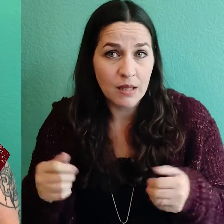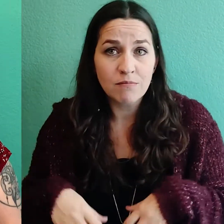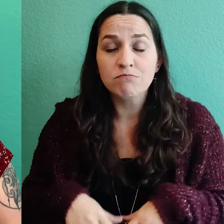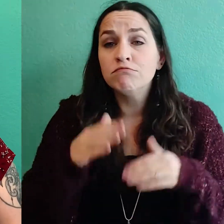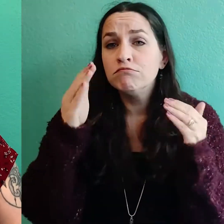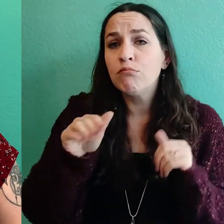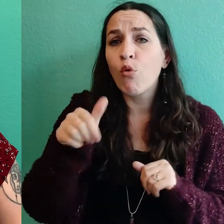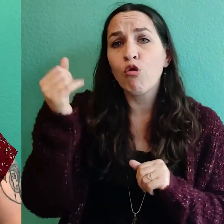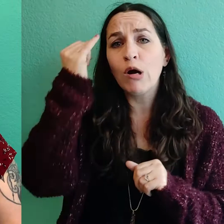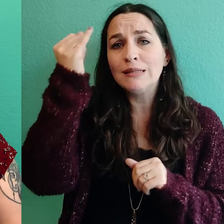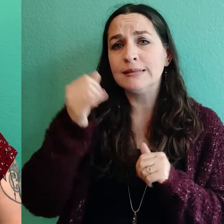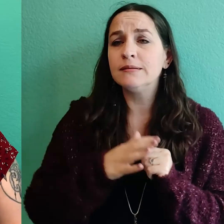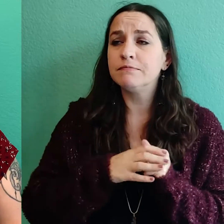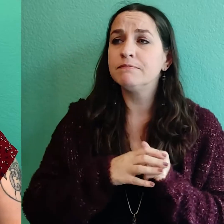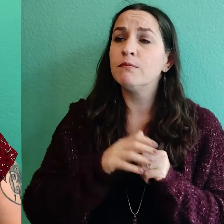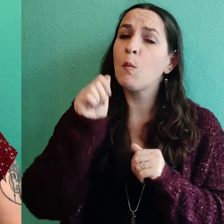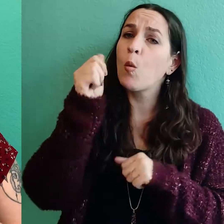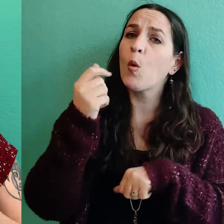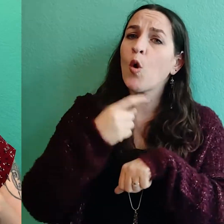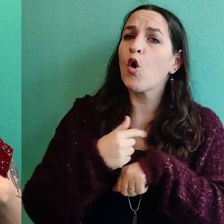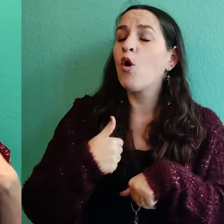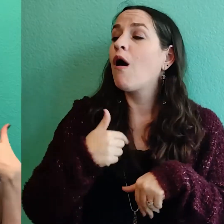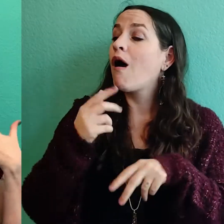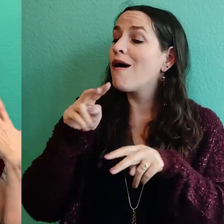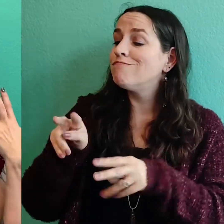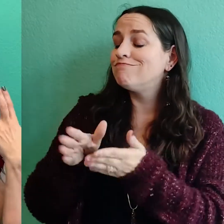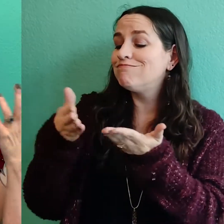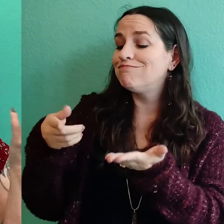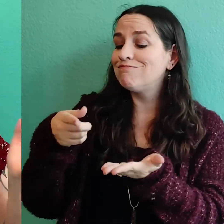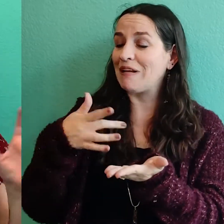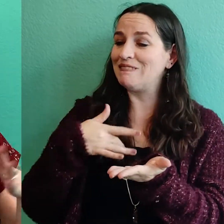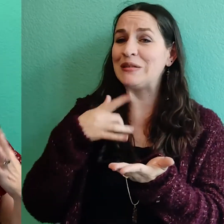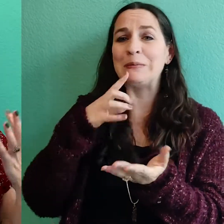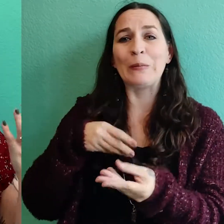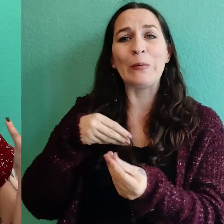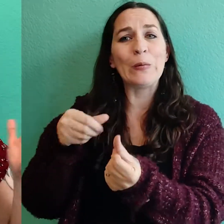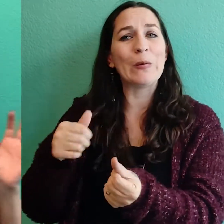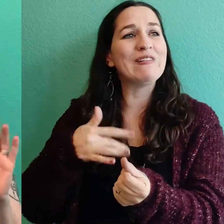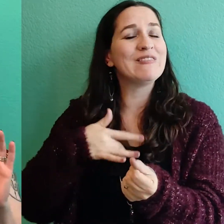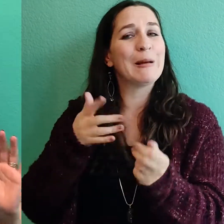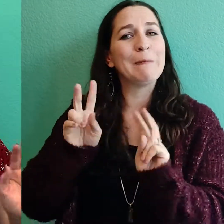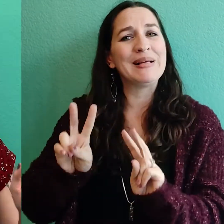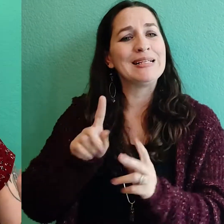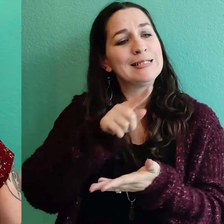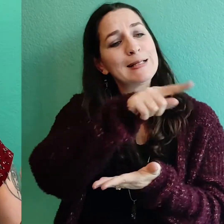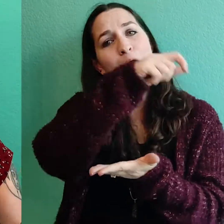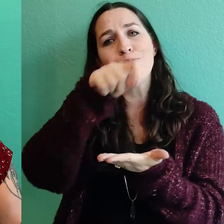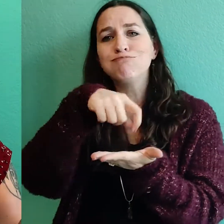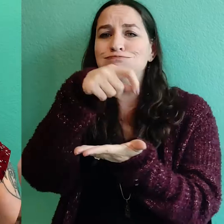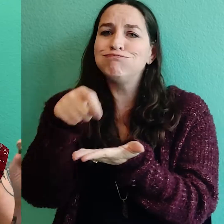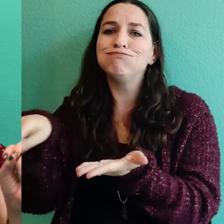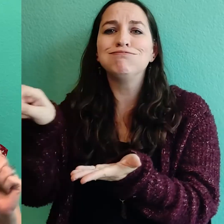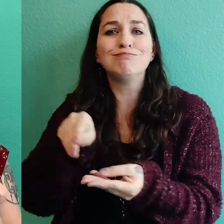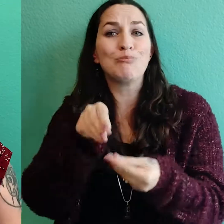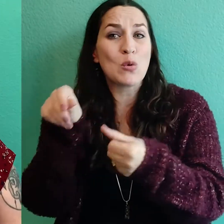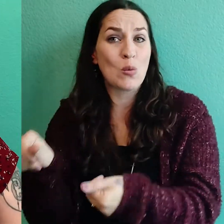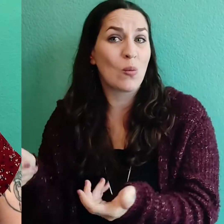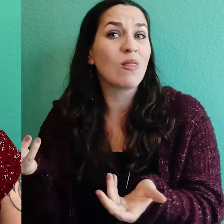lines. You may find yourself feeling kind of freewheeling and at peace. And maybe that line is going to look a lot smoother.